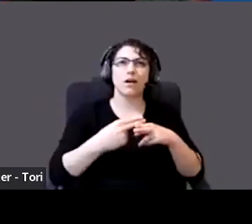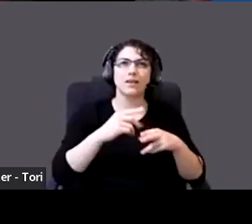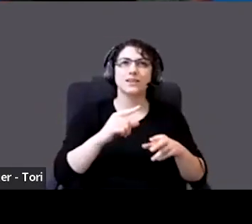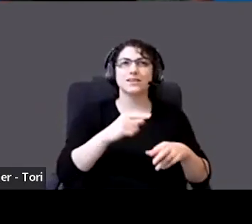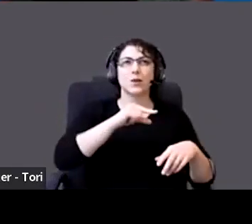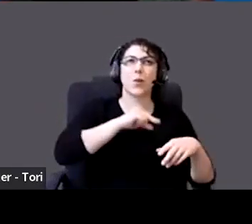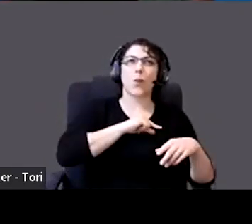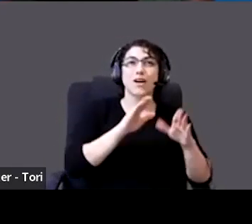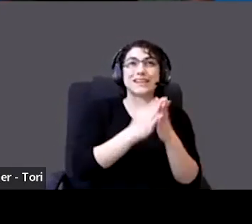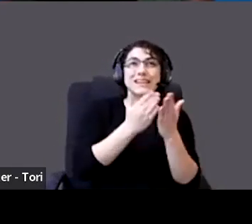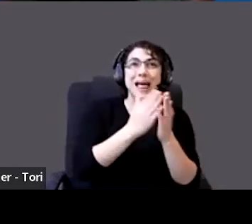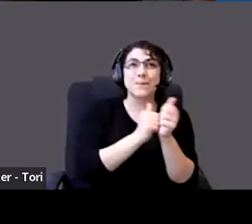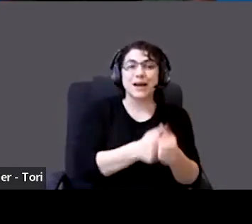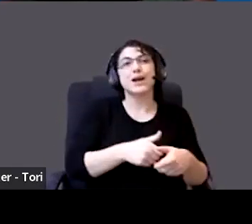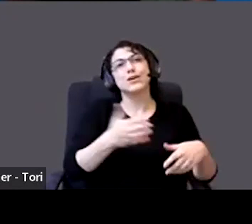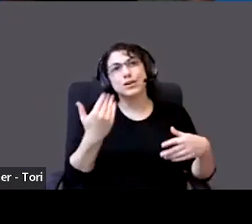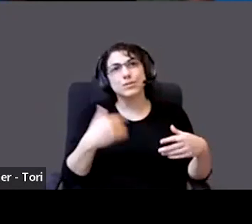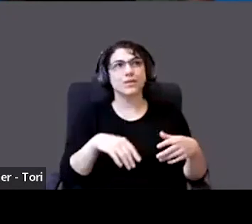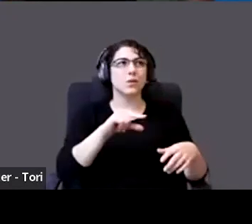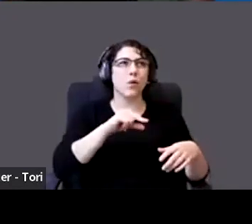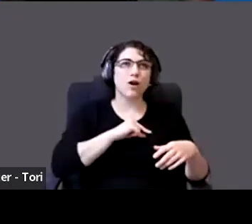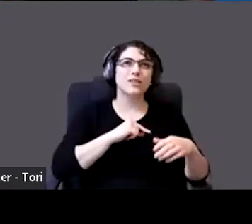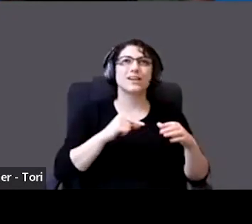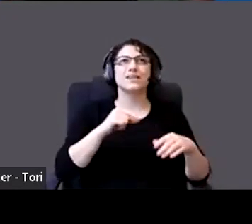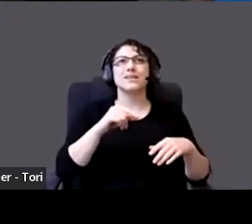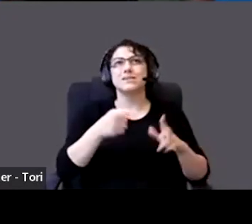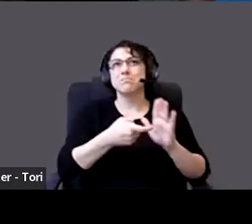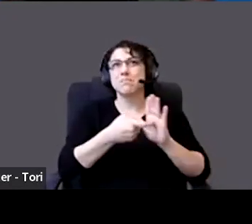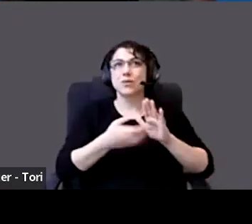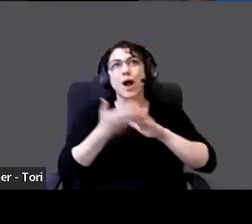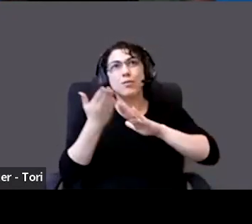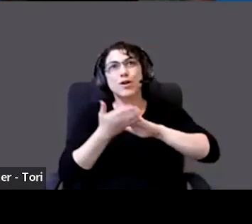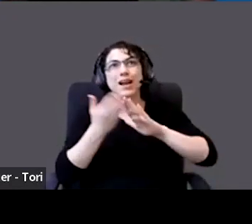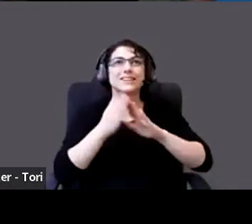and laboratory operations manual". But then that's too long. So we called it the "quality manual".